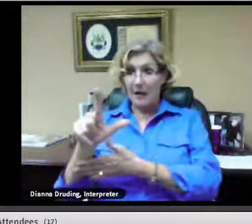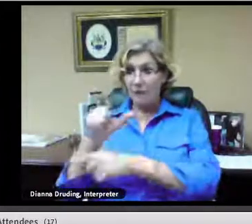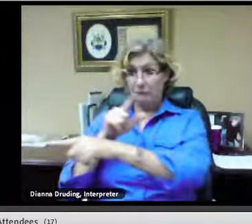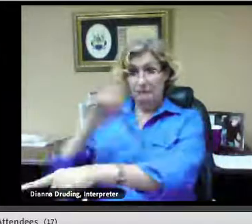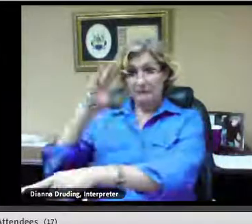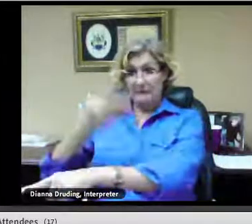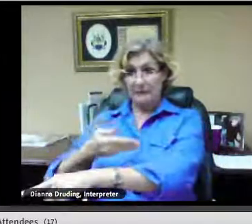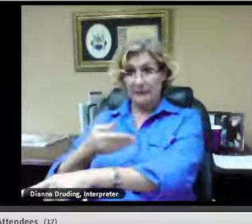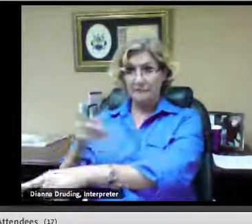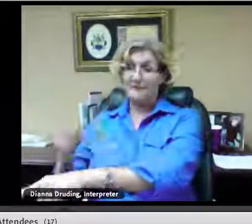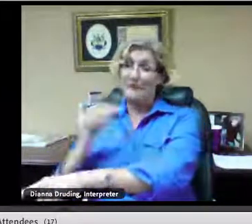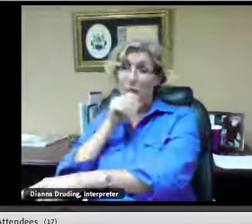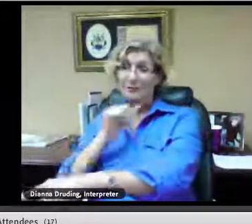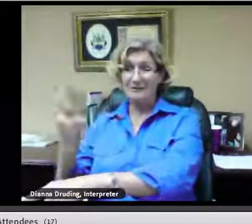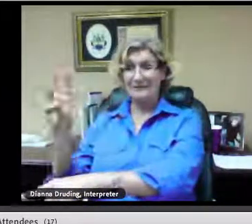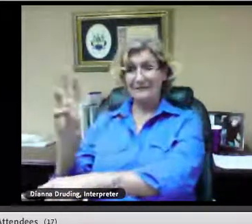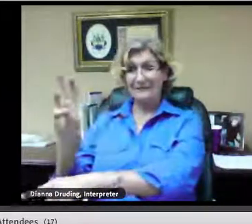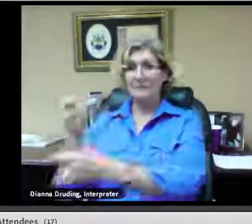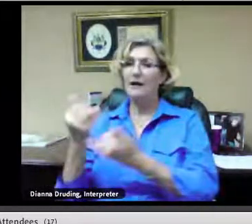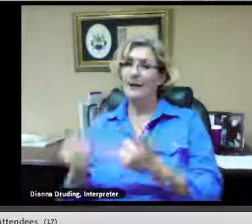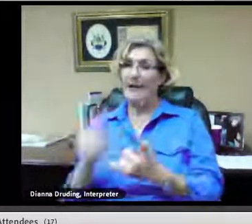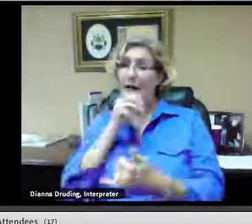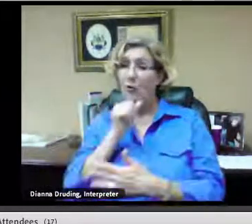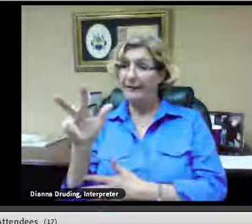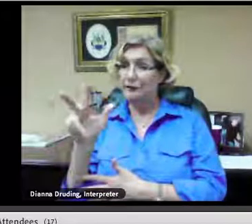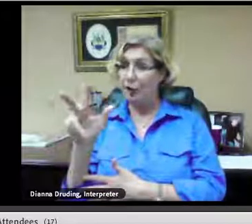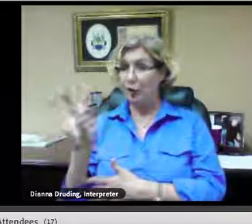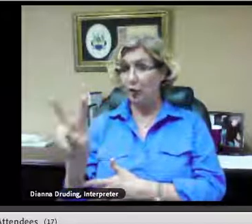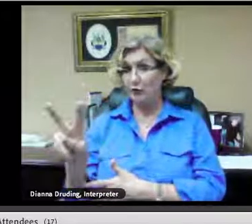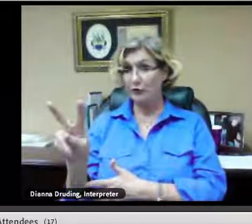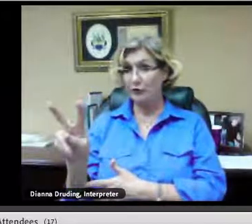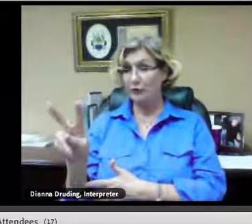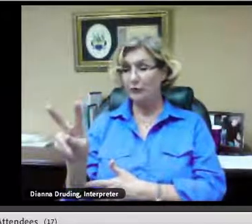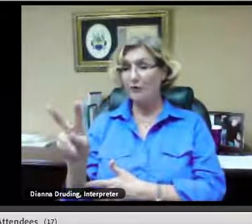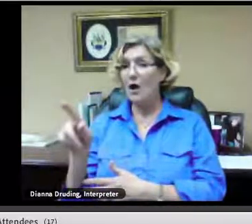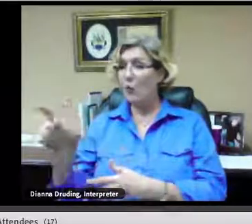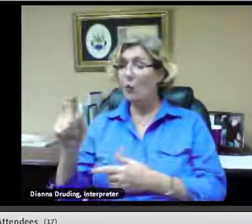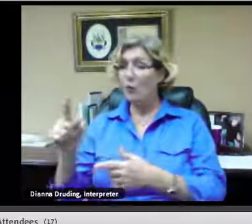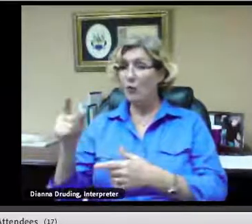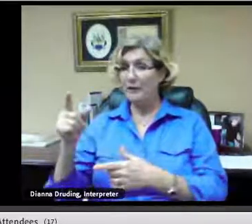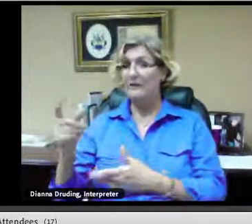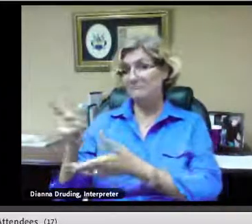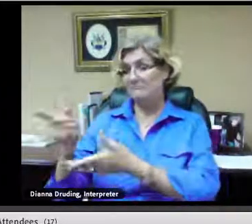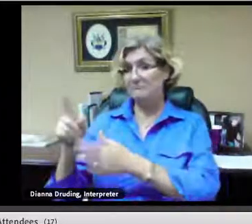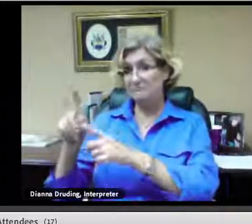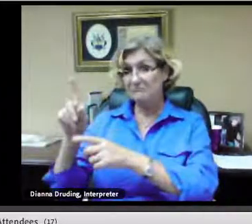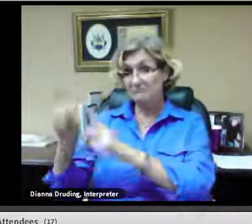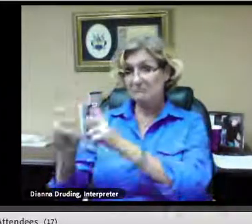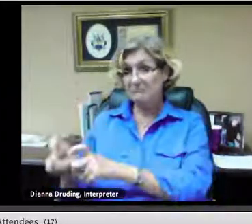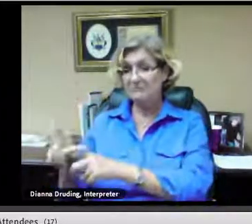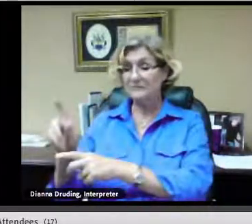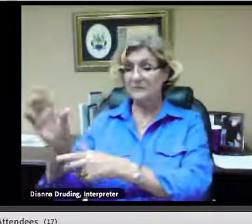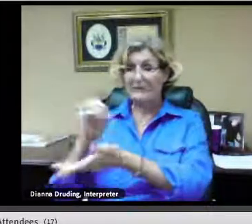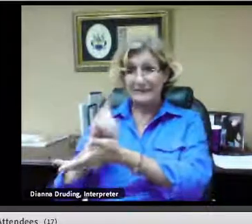When he was diagnosed with Fragile X at 6, the doctors told us, "Okay. This is what's going to happen.